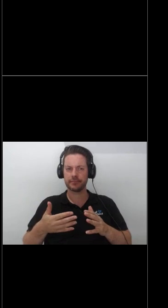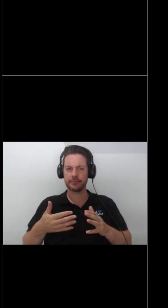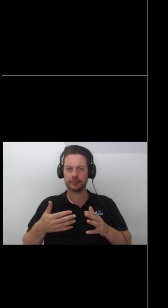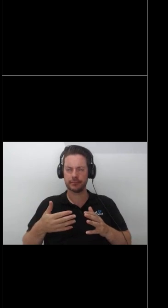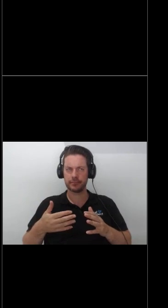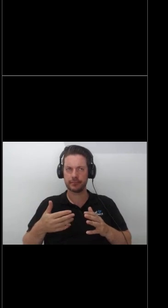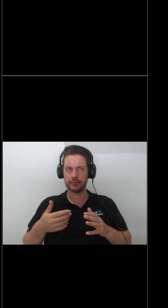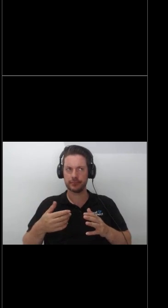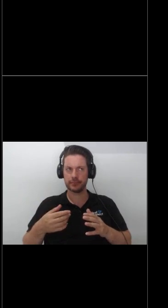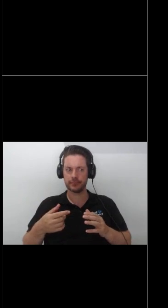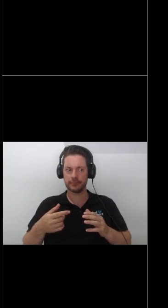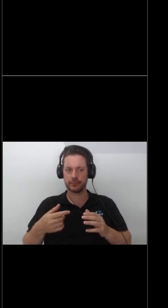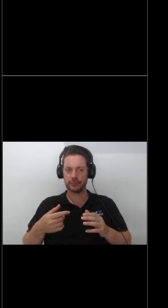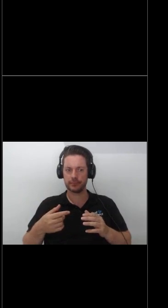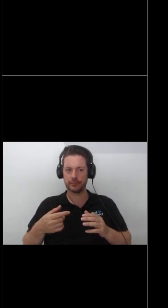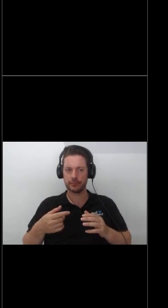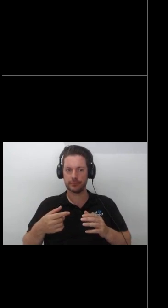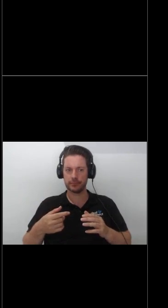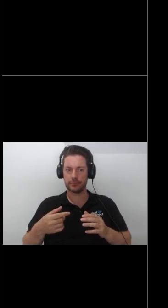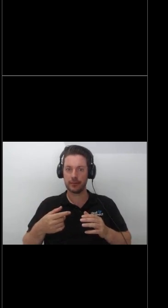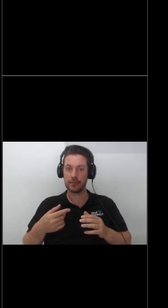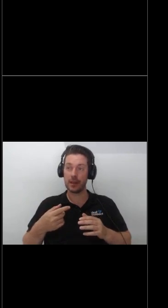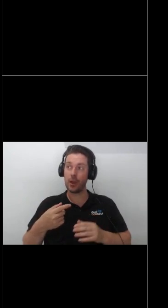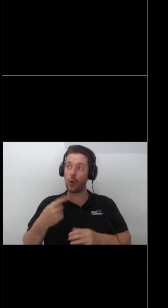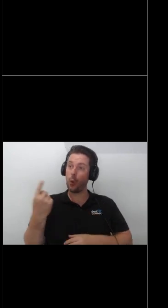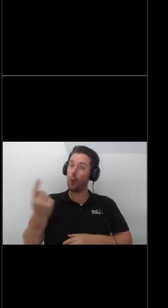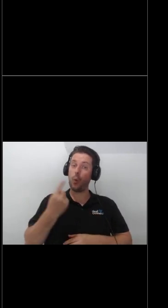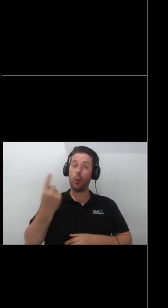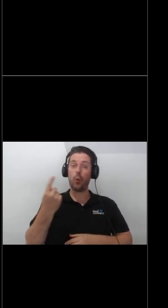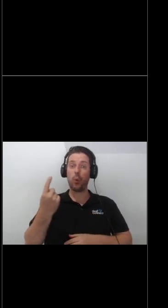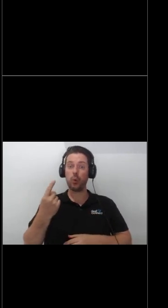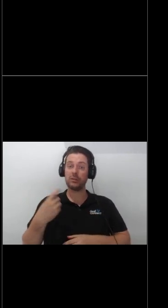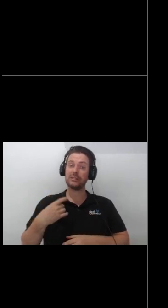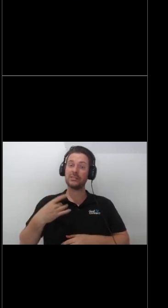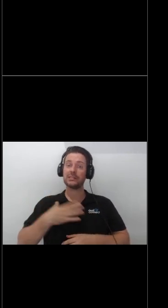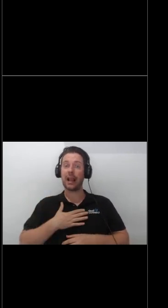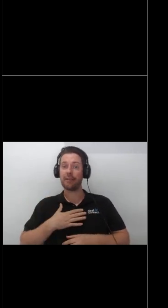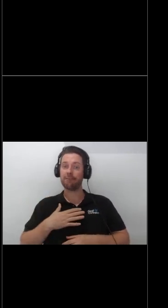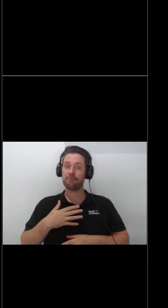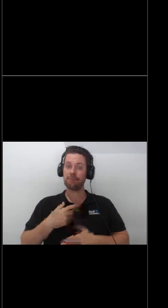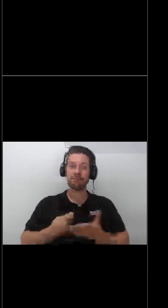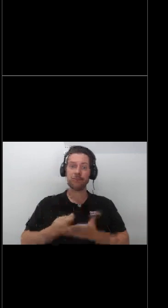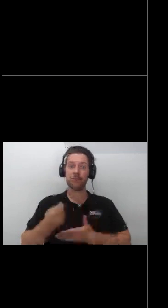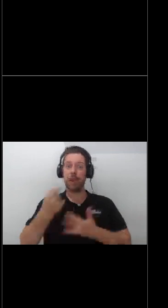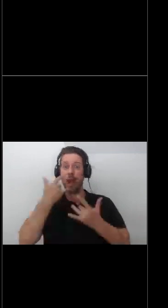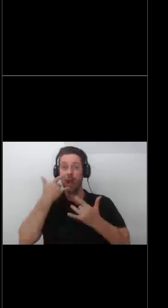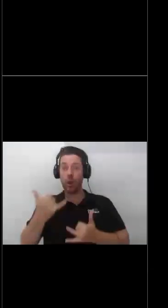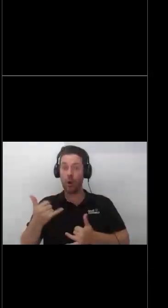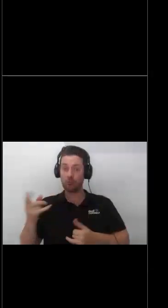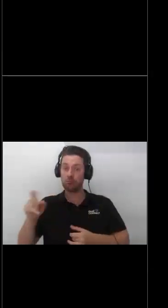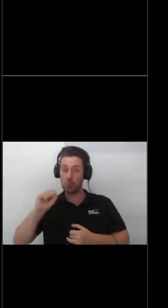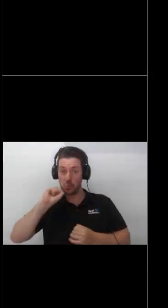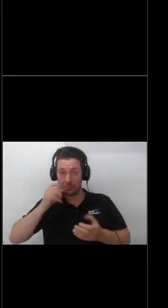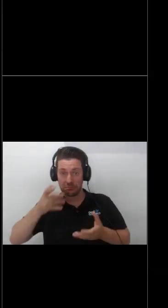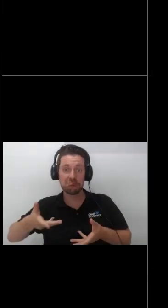a prudent, self-funded litigant would risk their own financial resources to fund the proposed action.